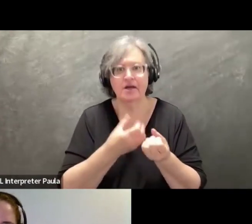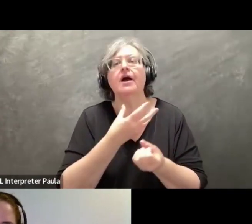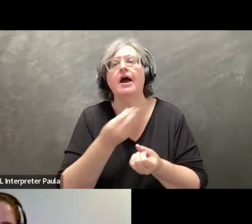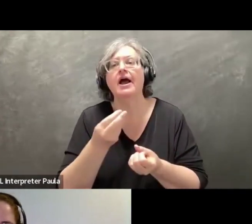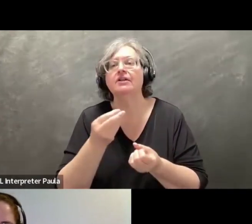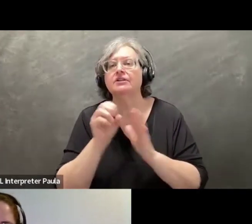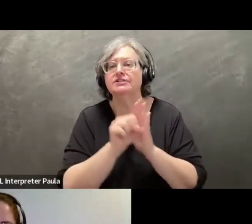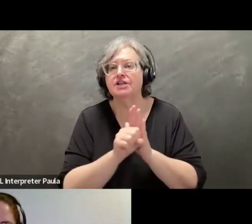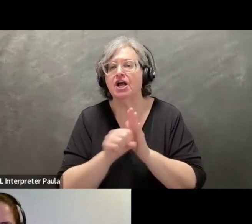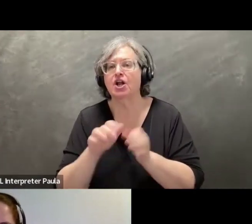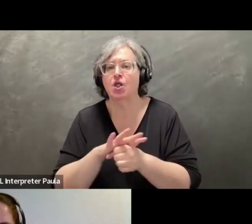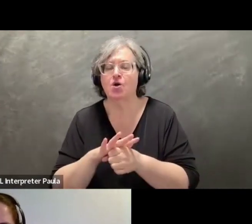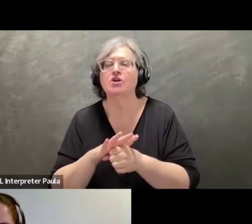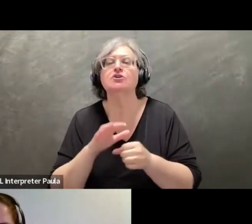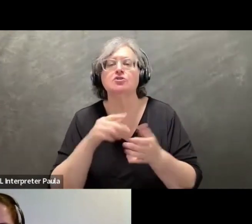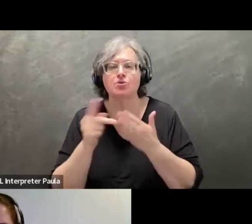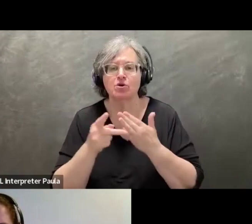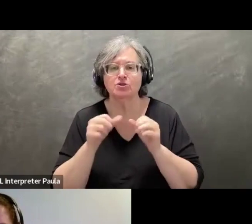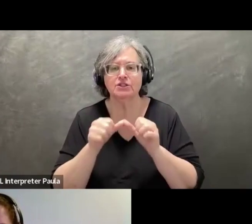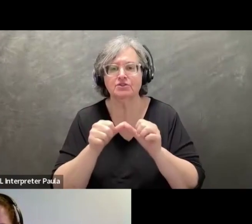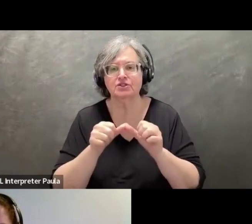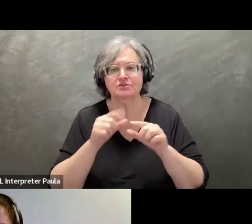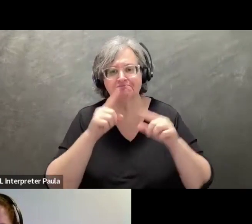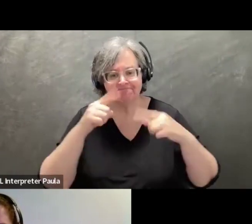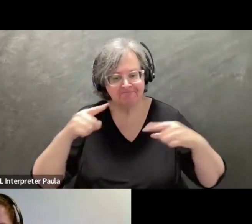and these programs are carrying out a variety of activities that